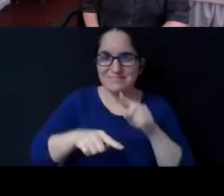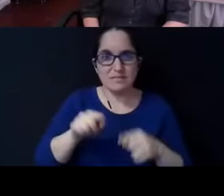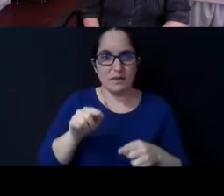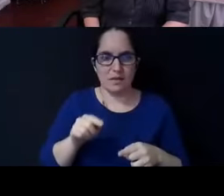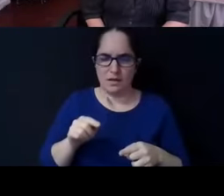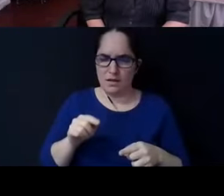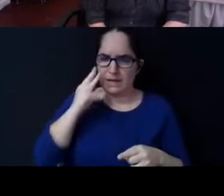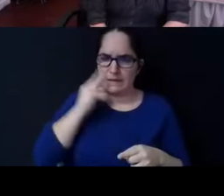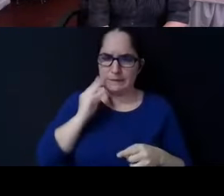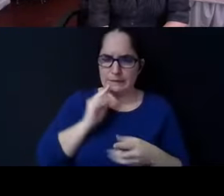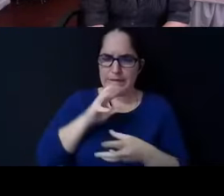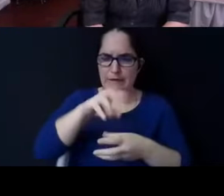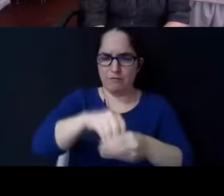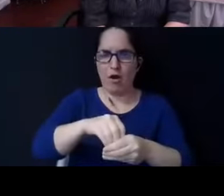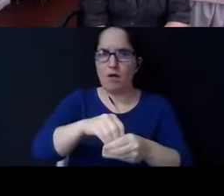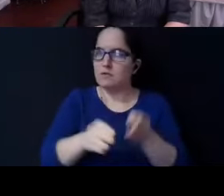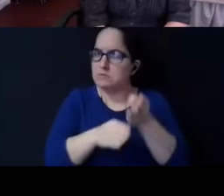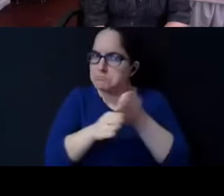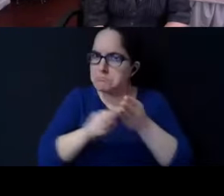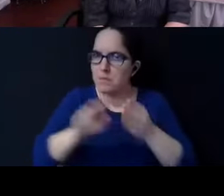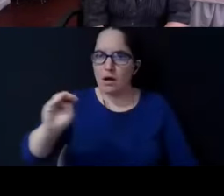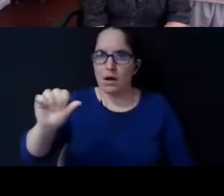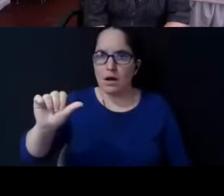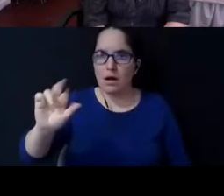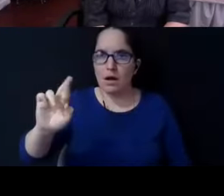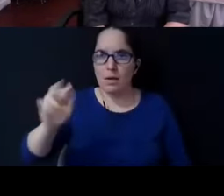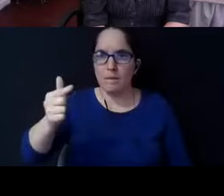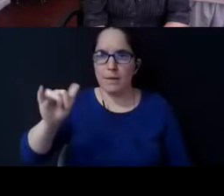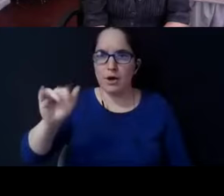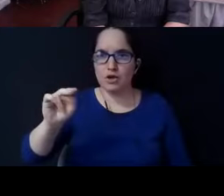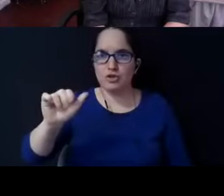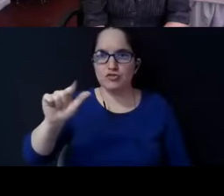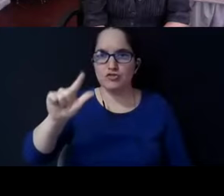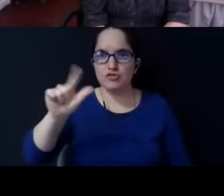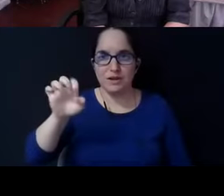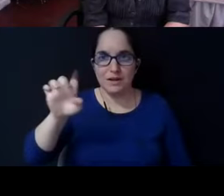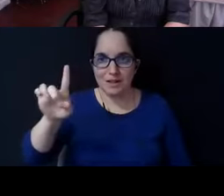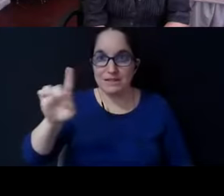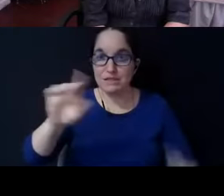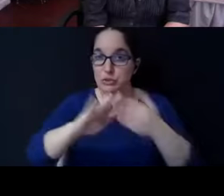marginalized group, like I can chip in and you know relate to that, but for me, I look at it as this is